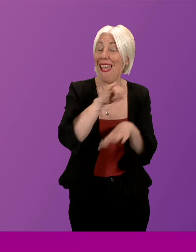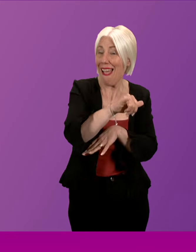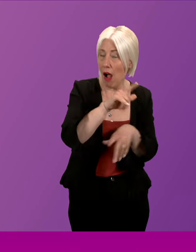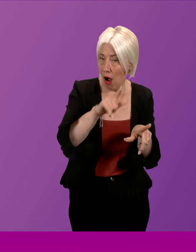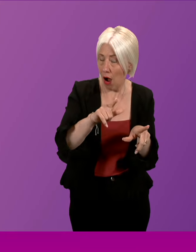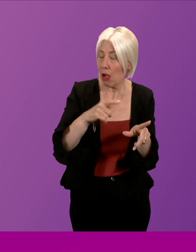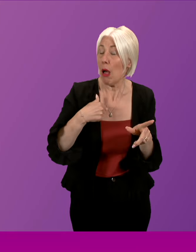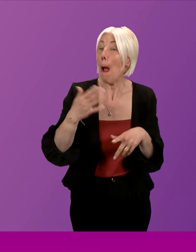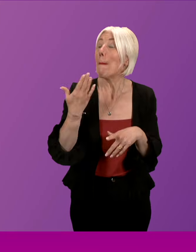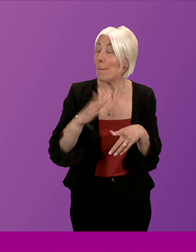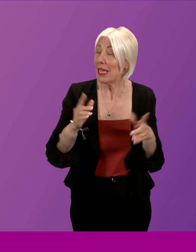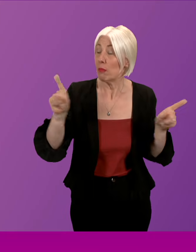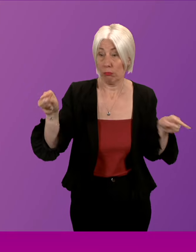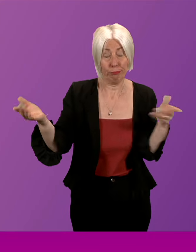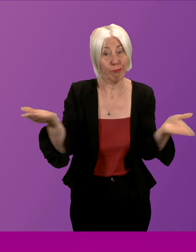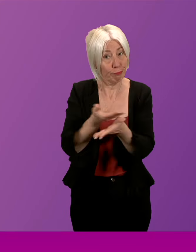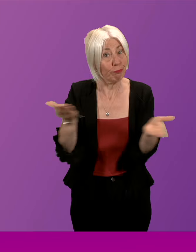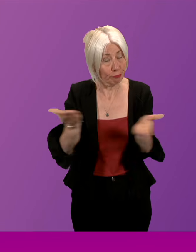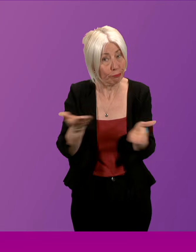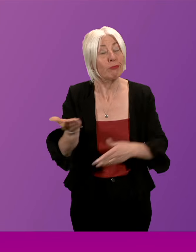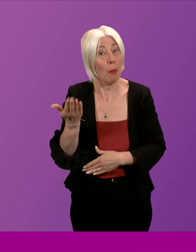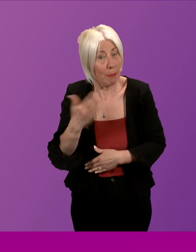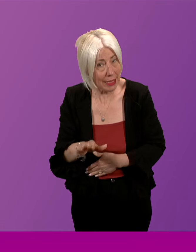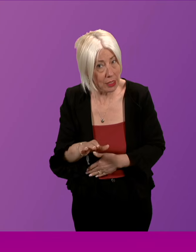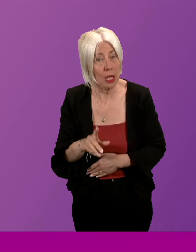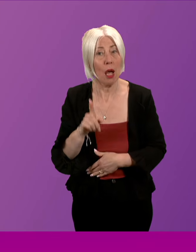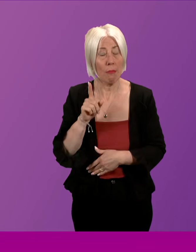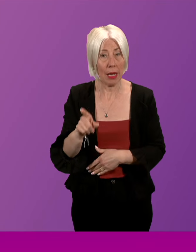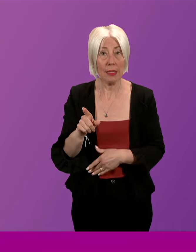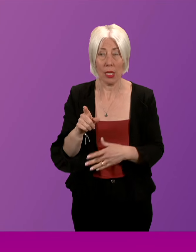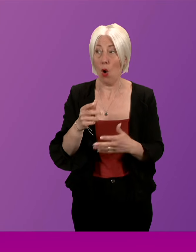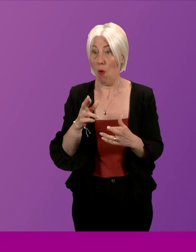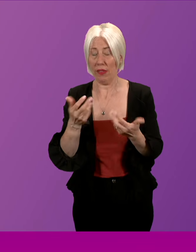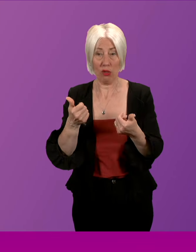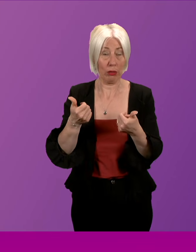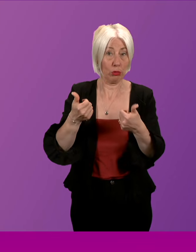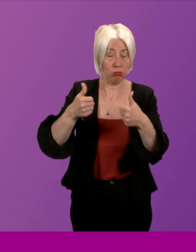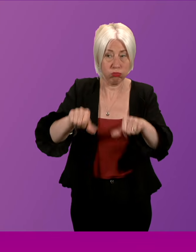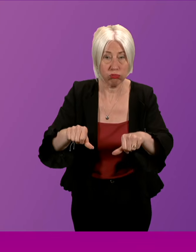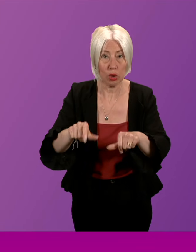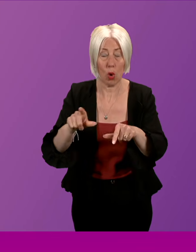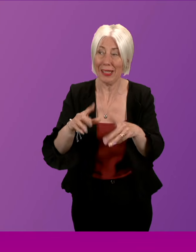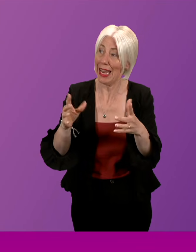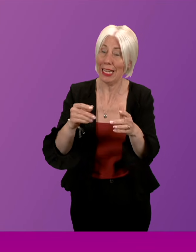place, because that is the best way to resolve commercial issues.